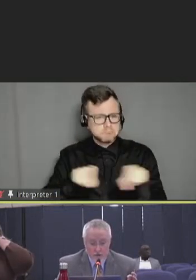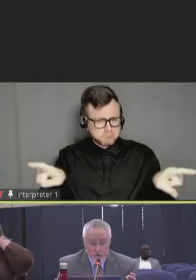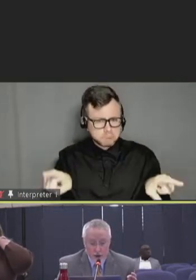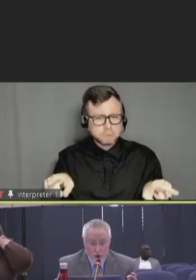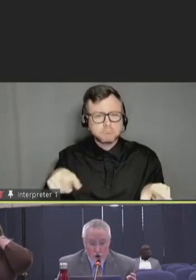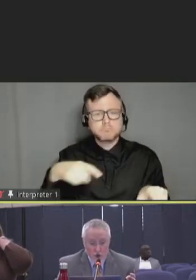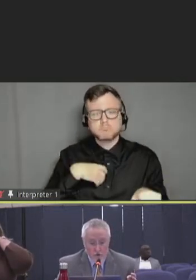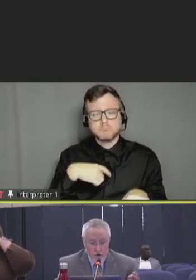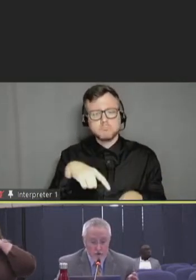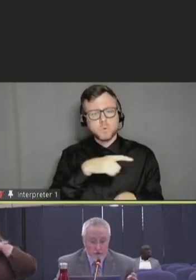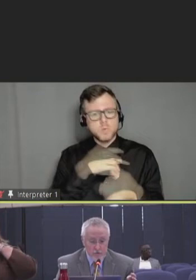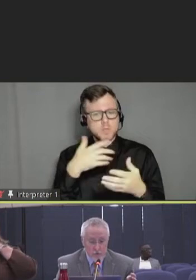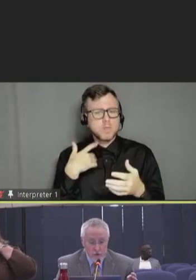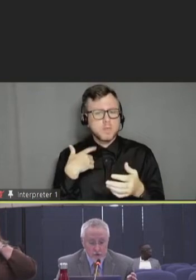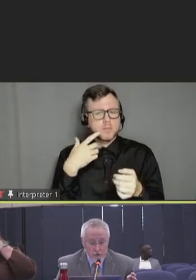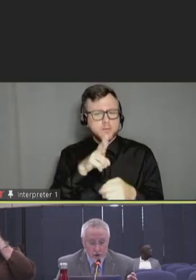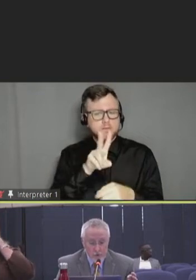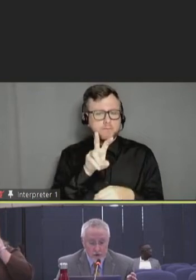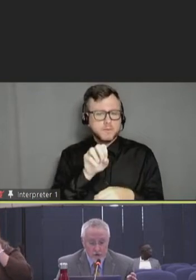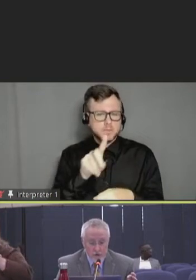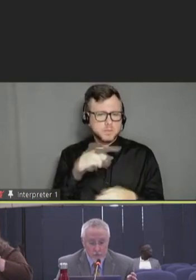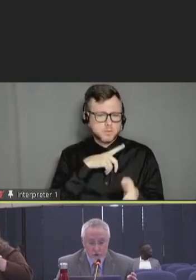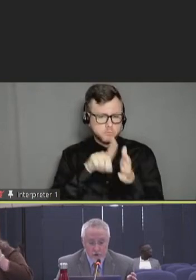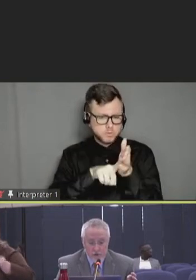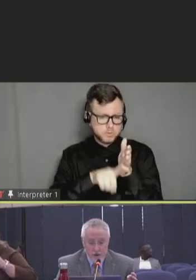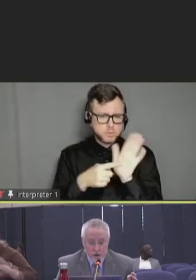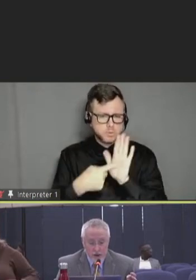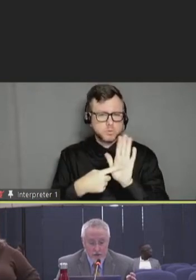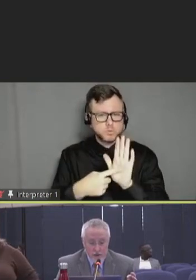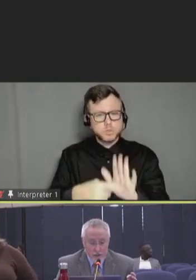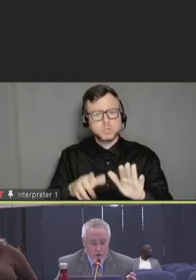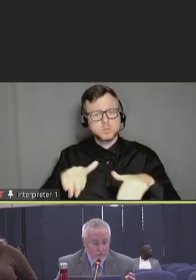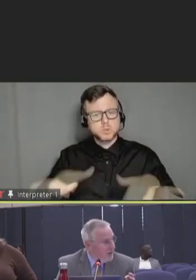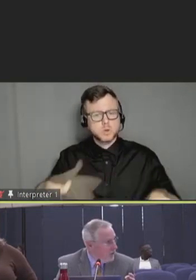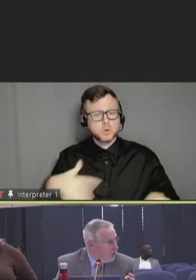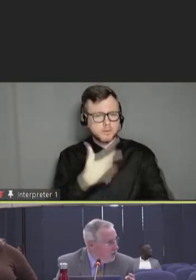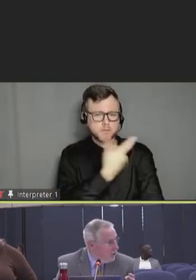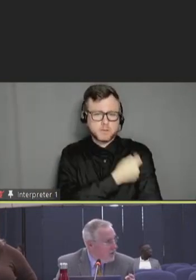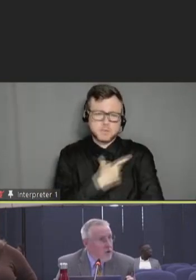not caused autism or other developmental disabilities, as had been feared."